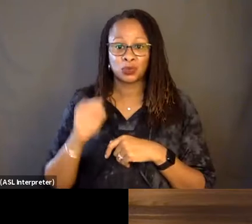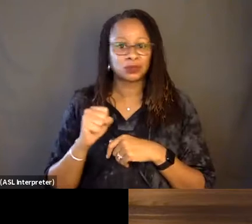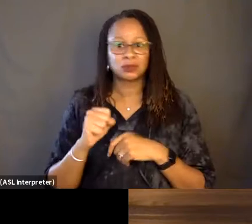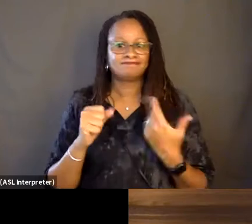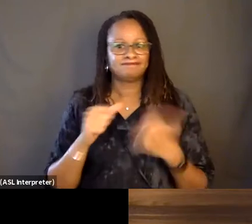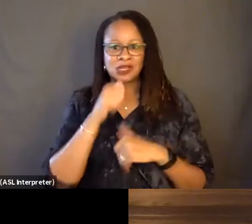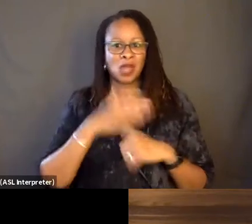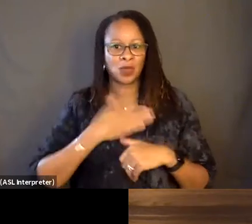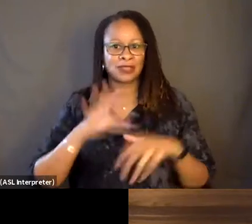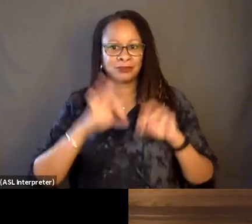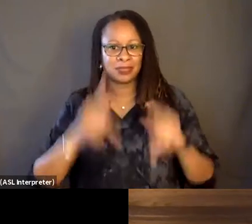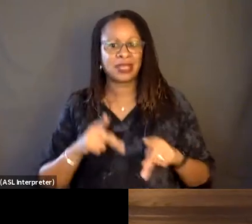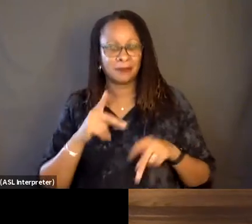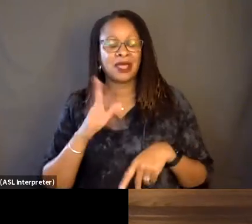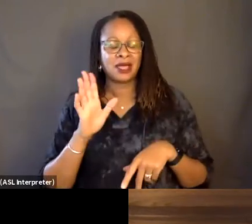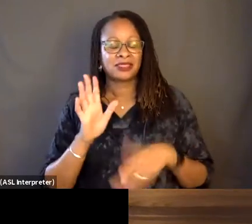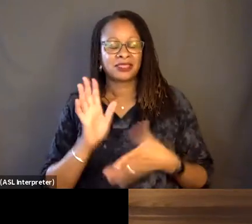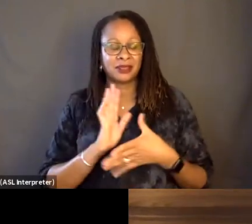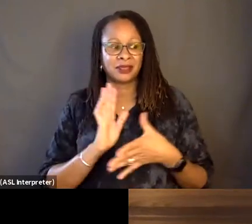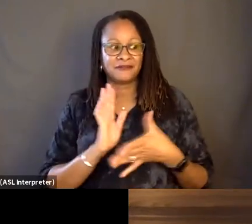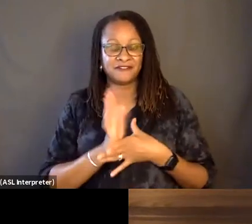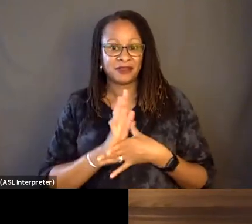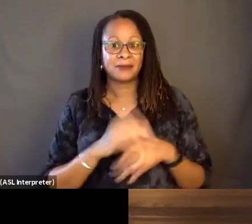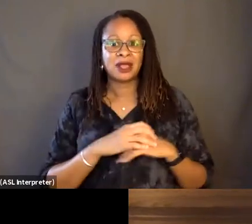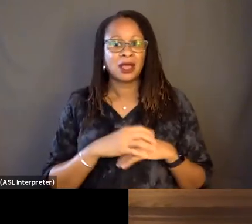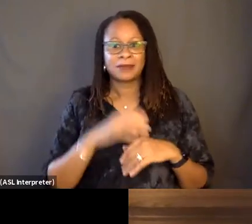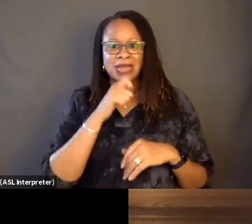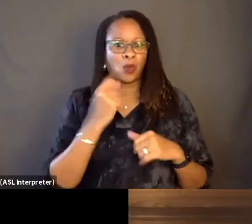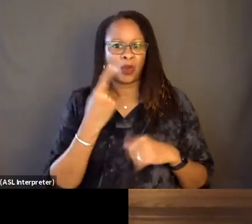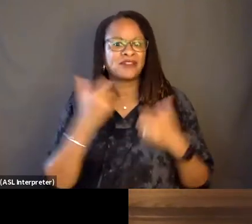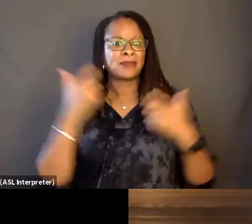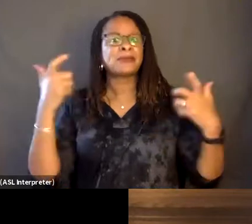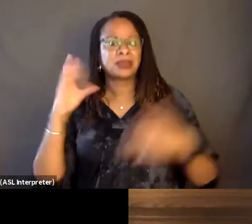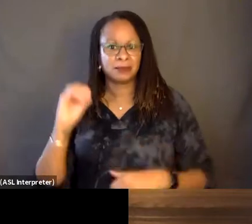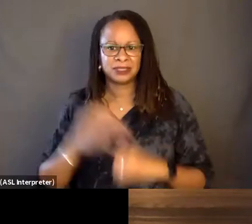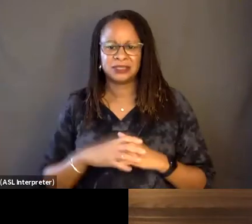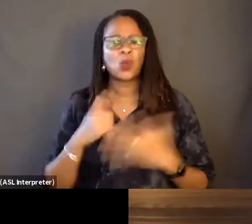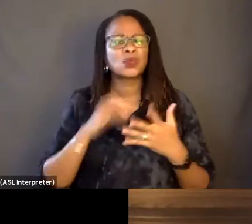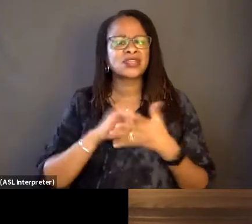a reputable distributor, but not one of the big ones. What was that about? Well, look.